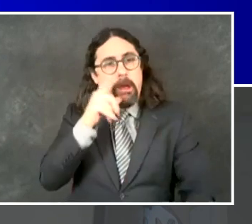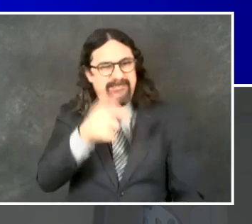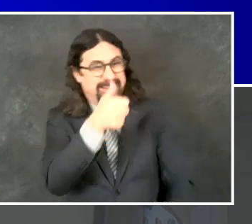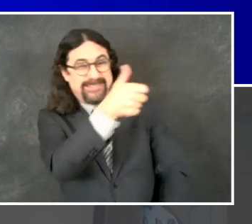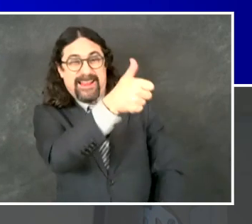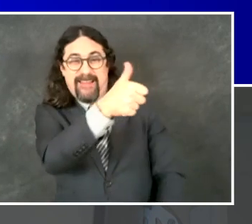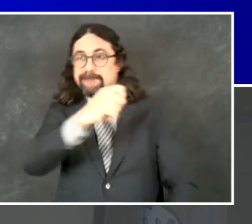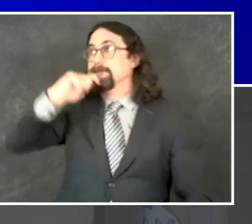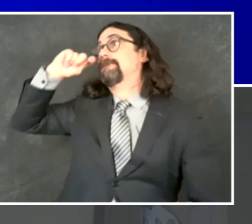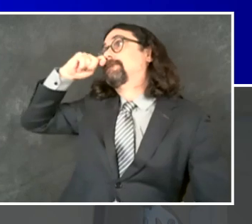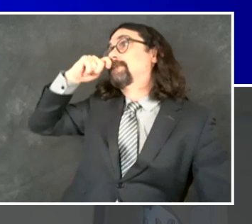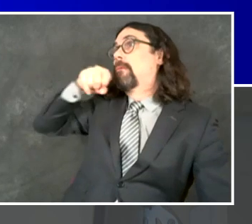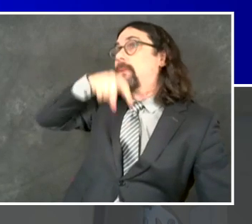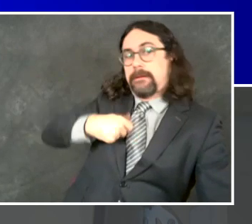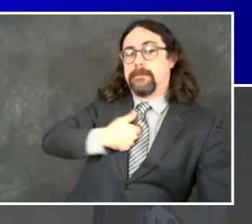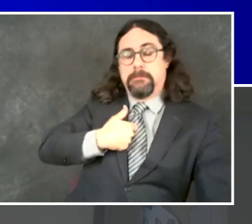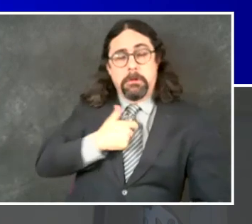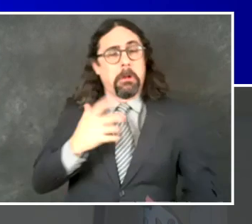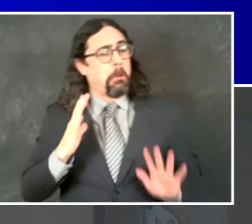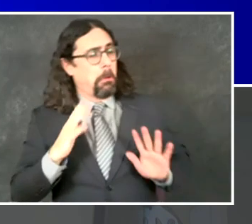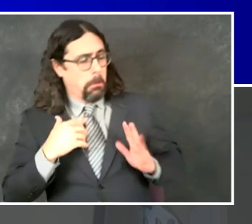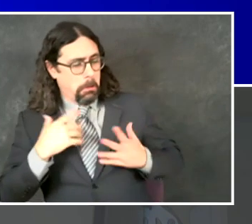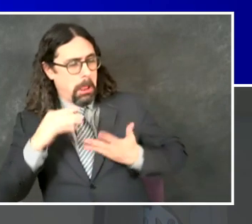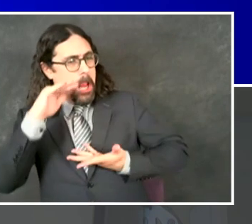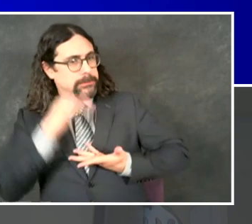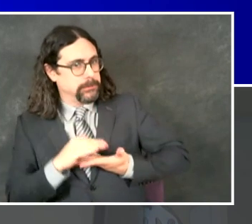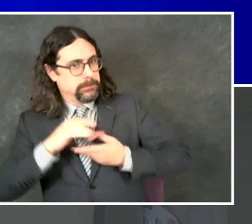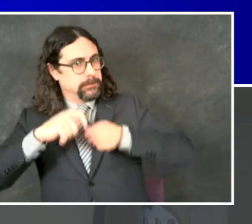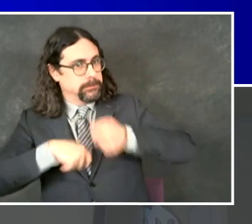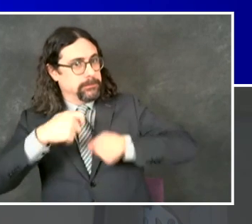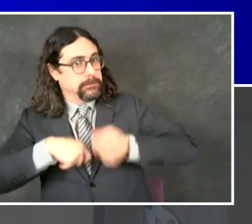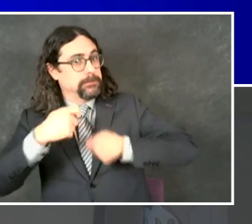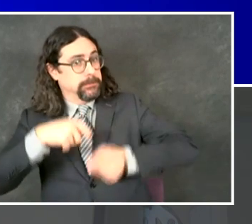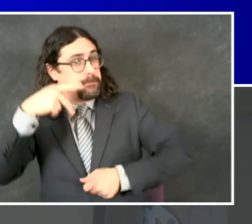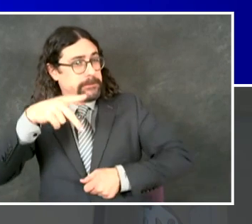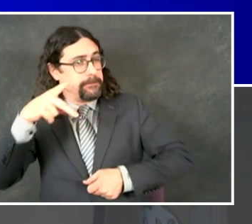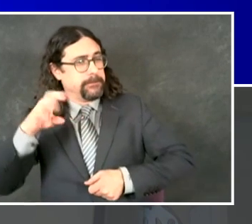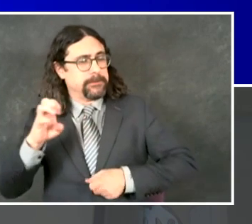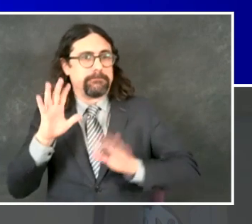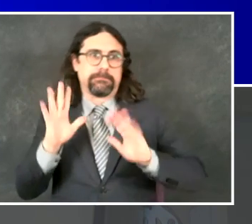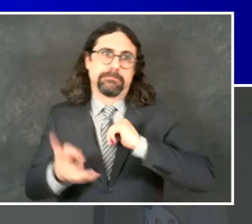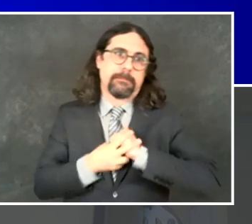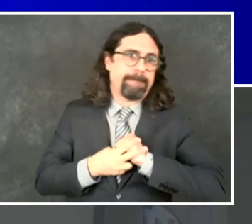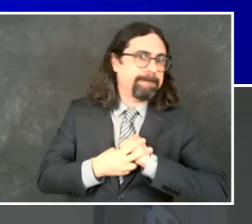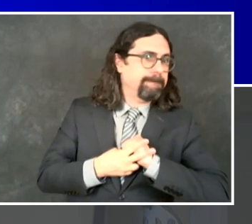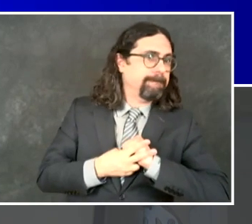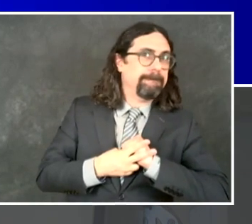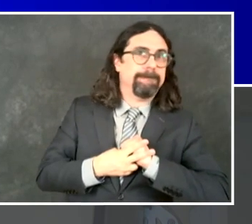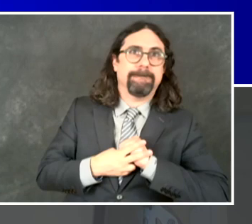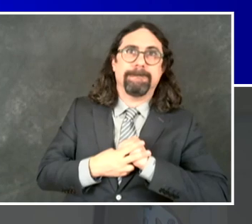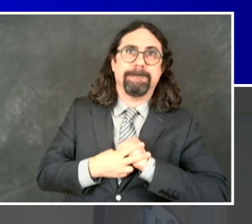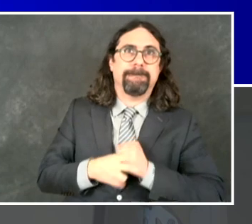SUPPLY A LOT MORE FOR EVERYONE WHEN THEY NEEDI T.